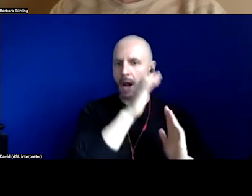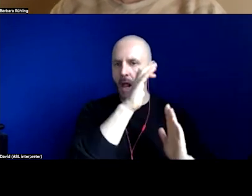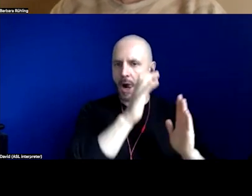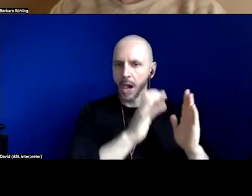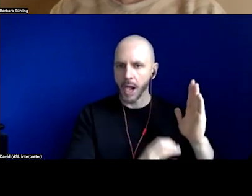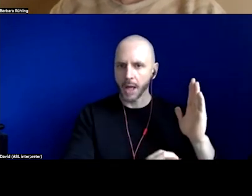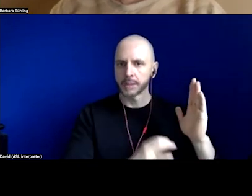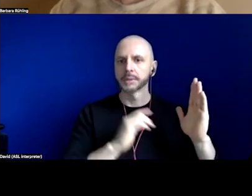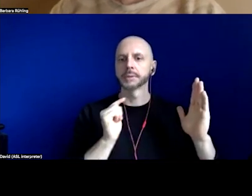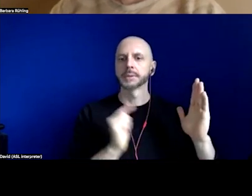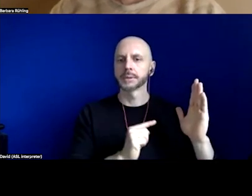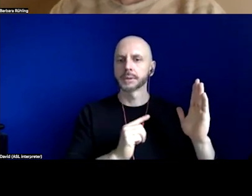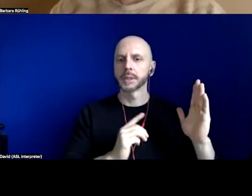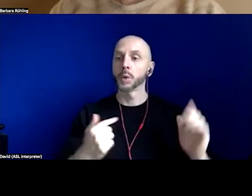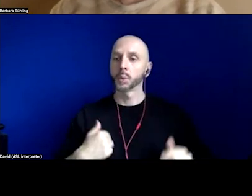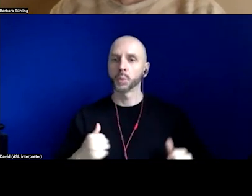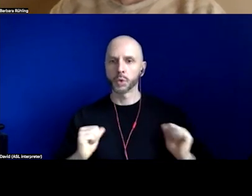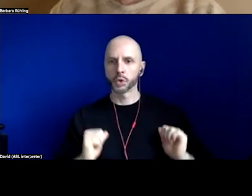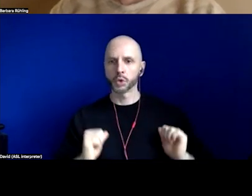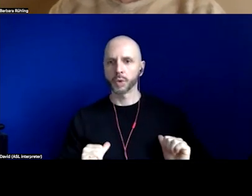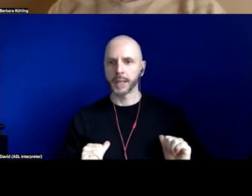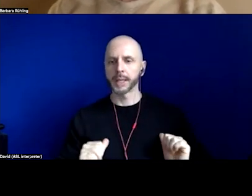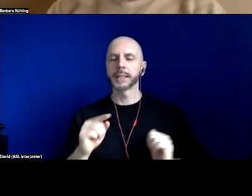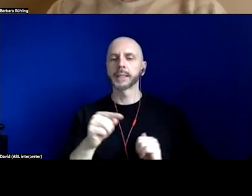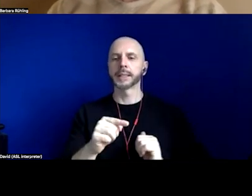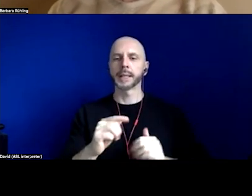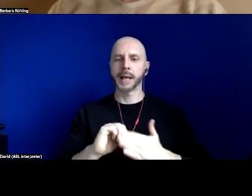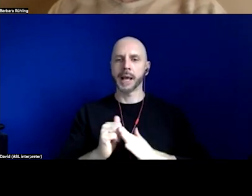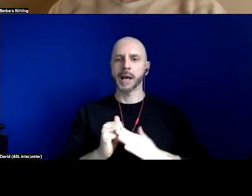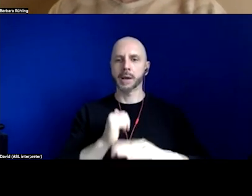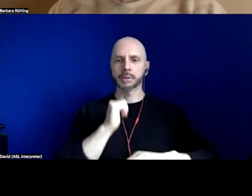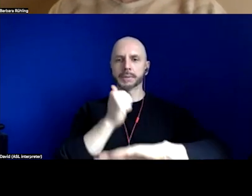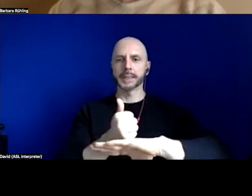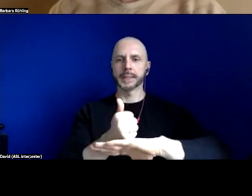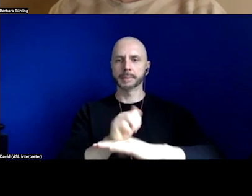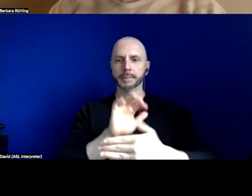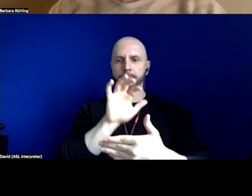we still create cohesion and consistency when there is already a group of diverse